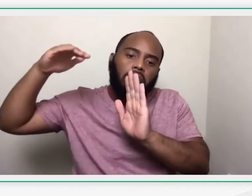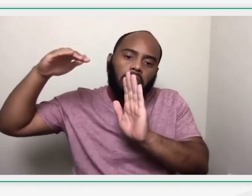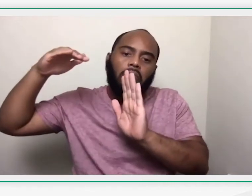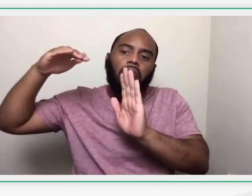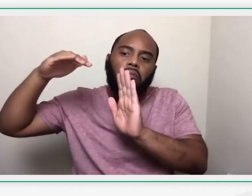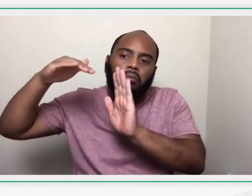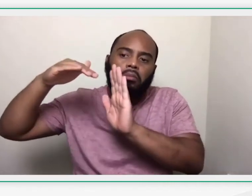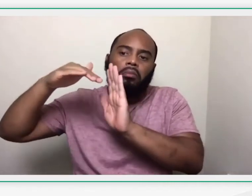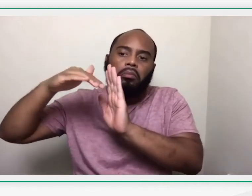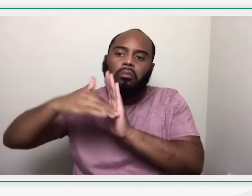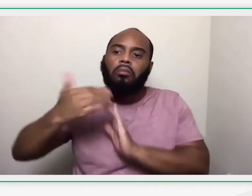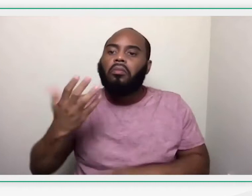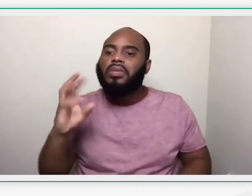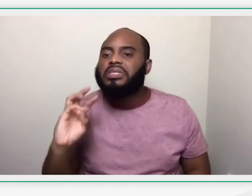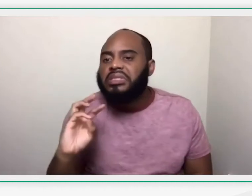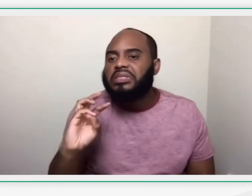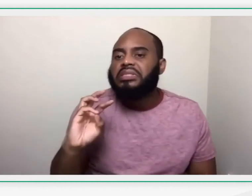then that report starts coming off your report.